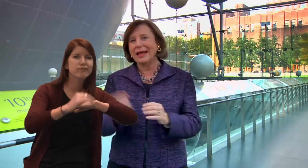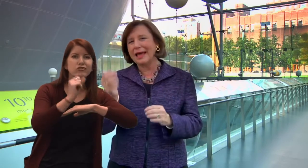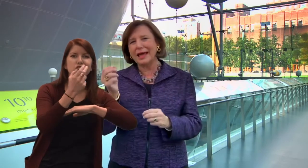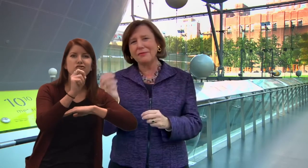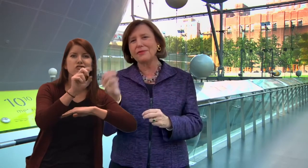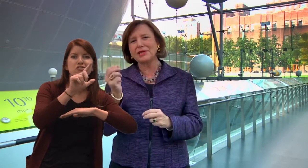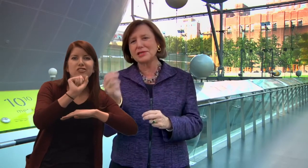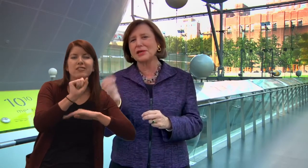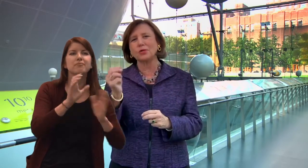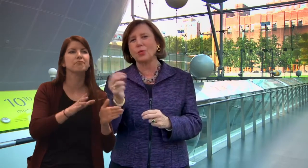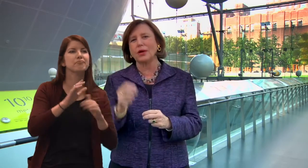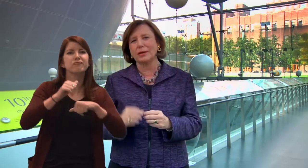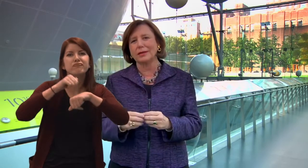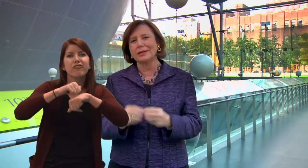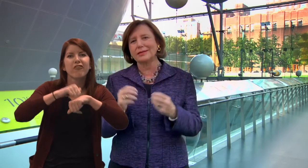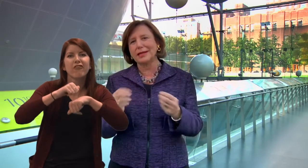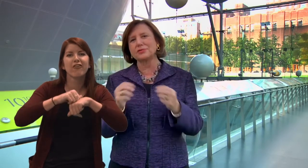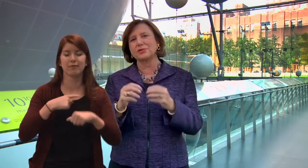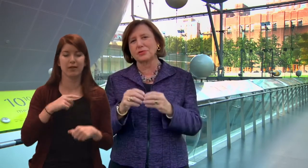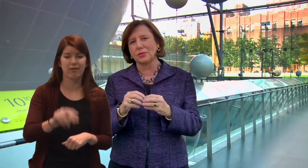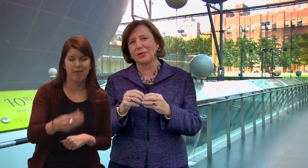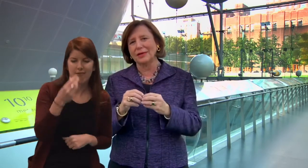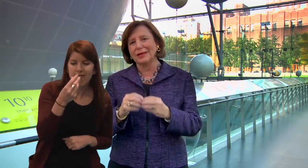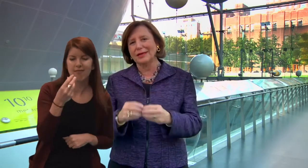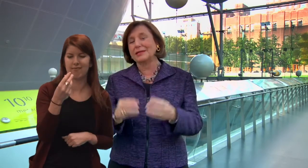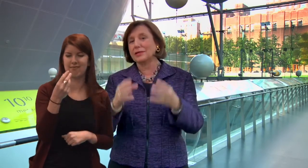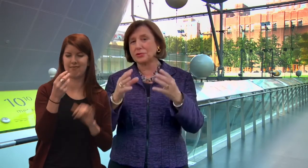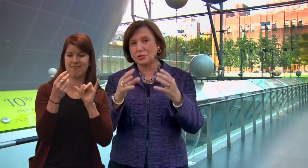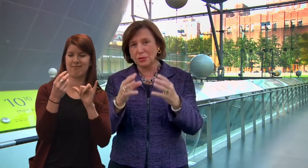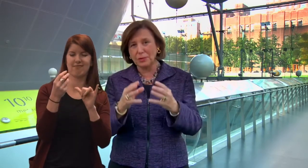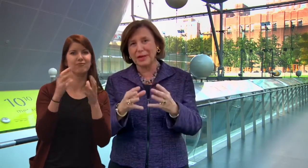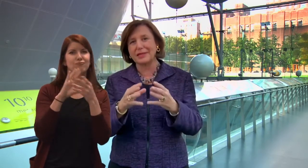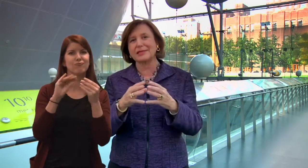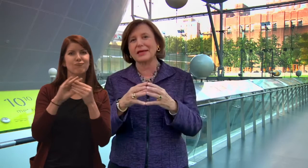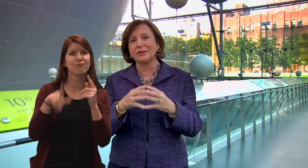and every single one tells a story, it tells a story about itself,